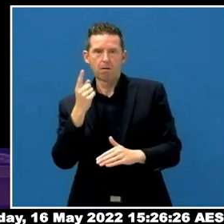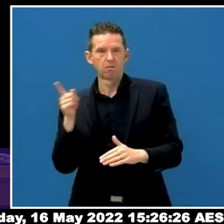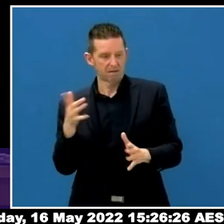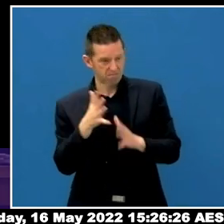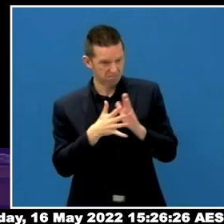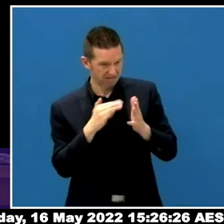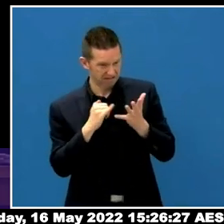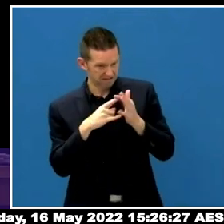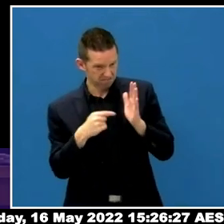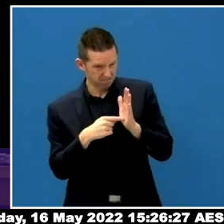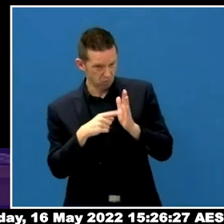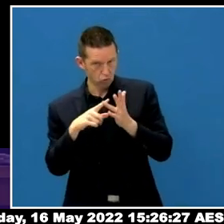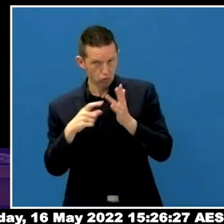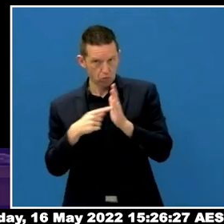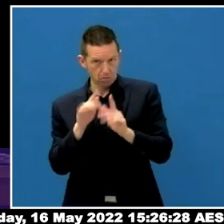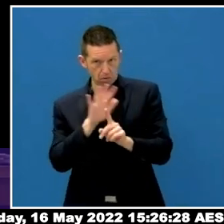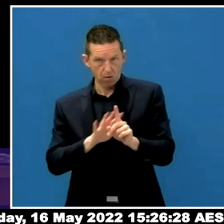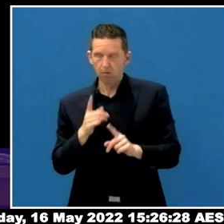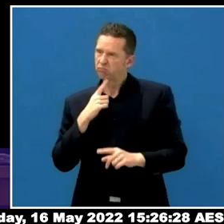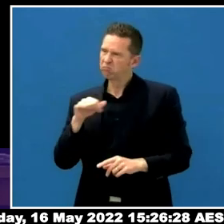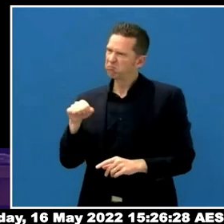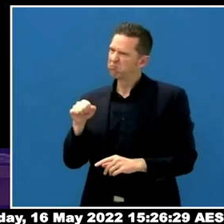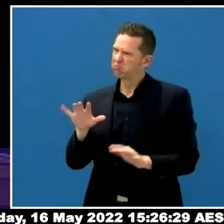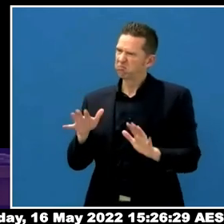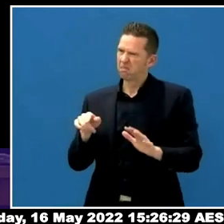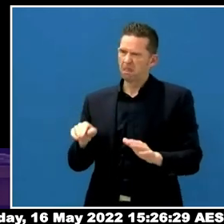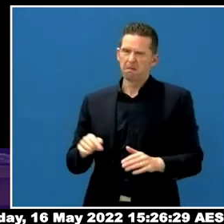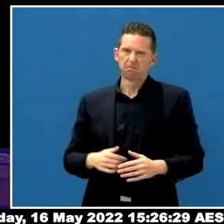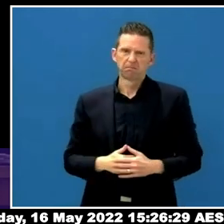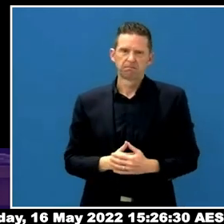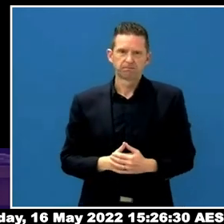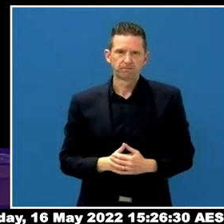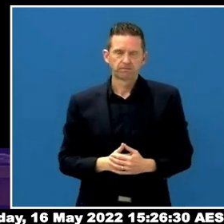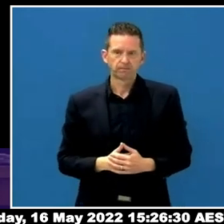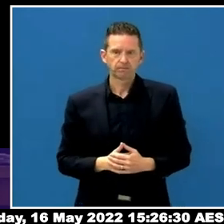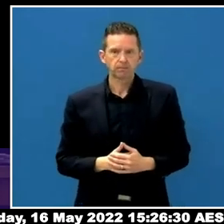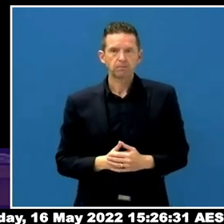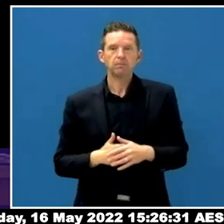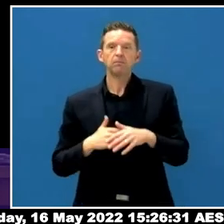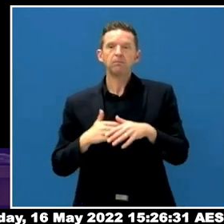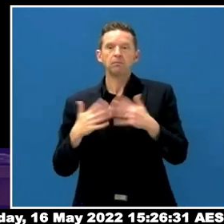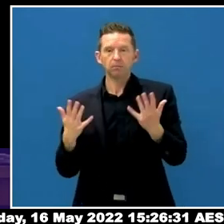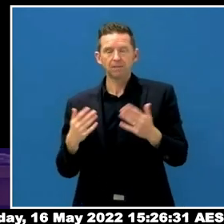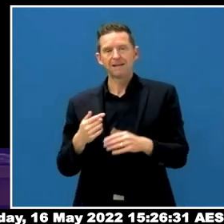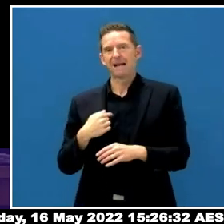So I have gone back to Afford and said, "What should I do?